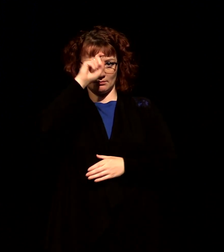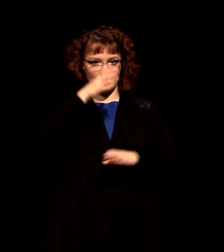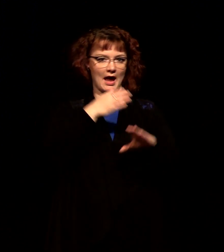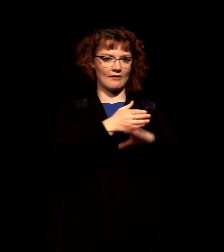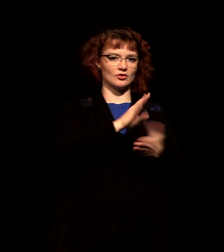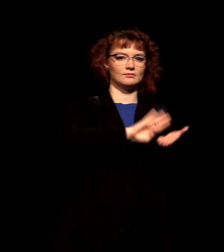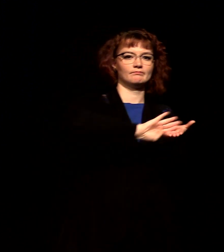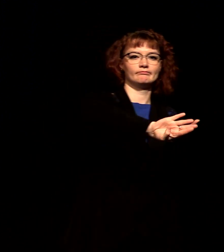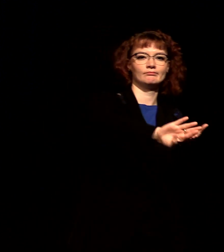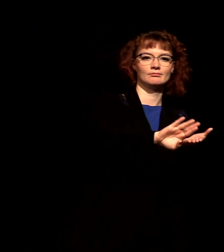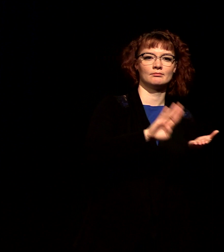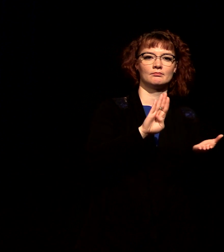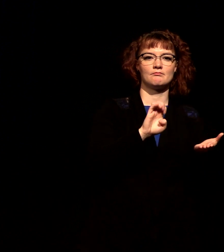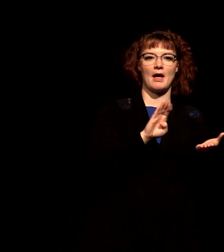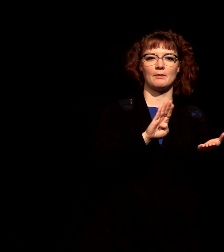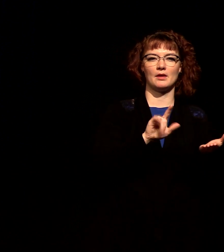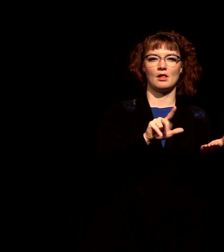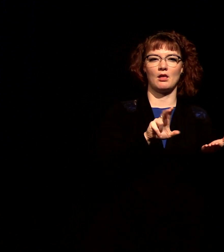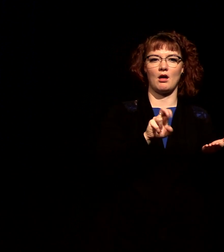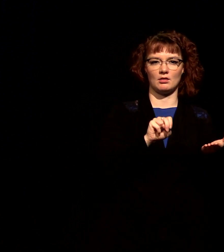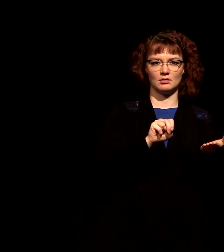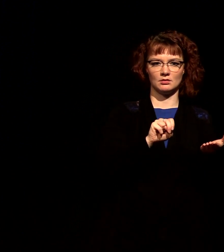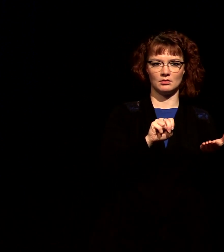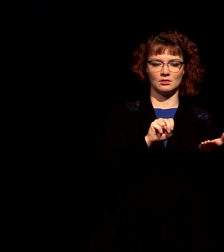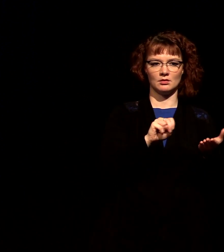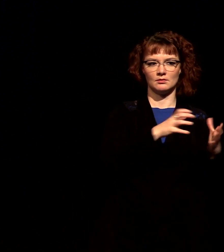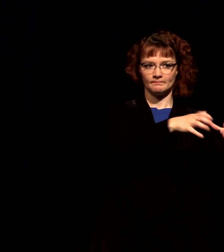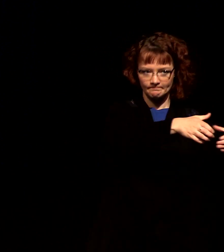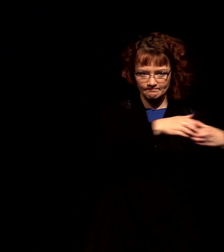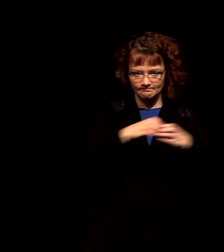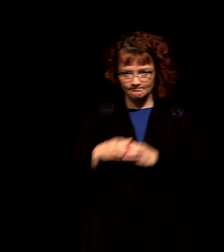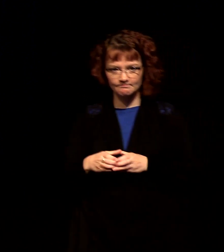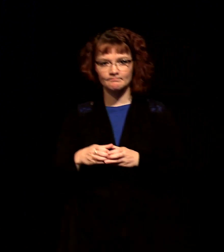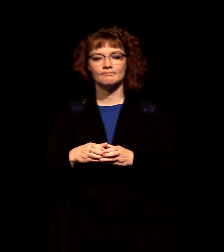Babylon. And it the Psalm was written to remind the reader,